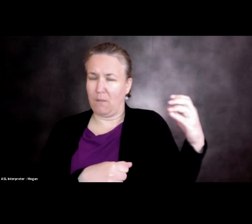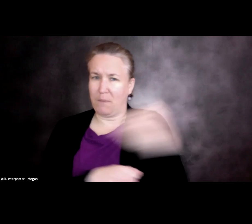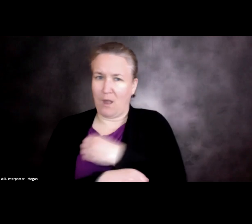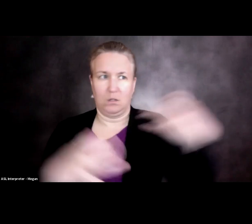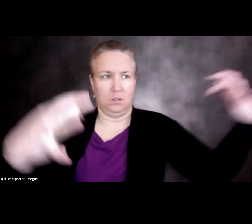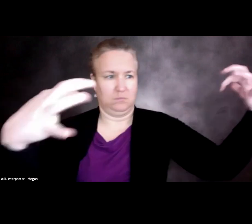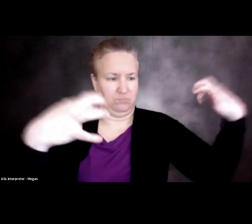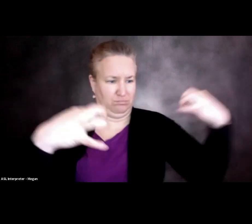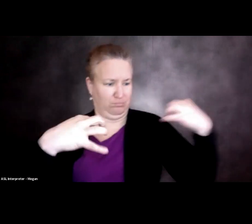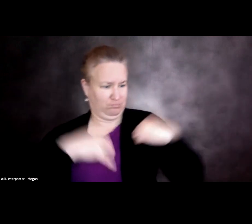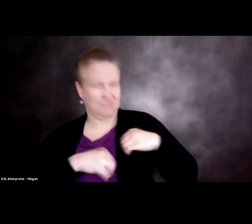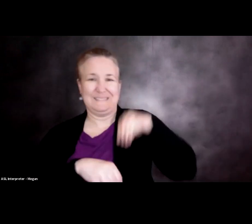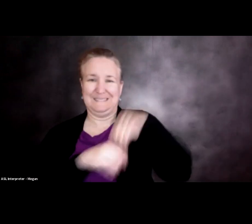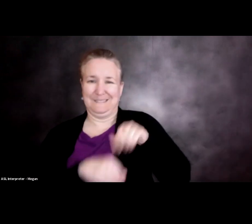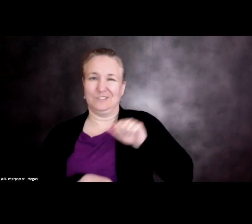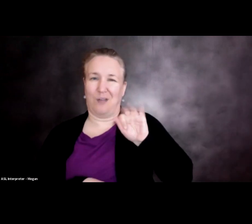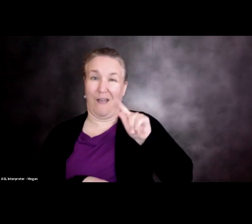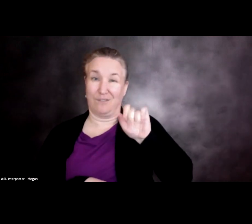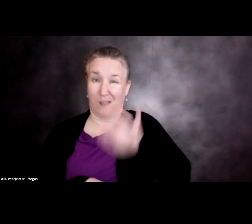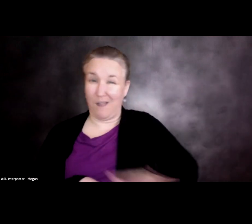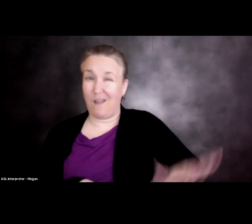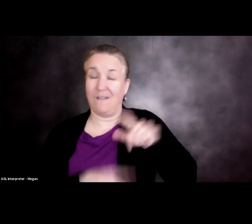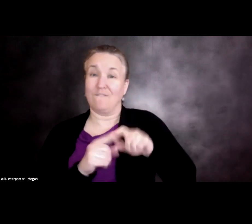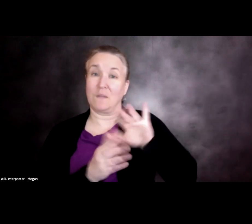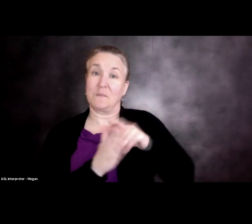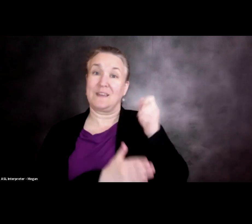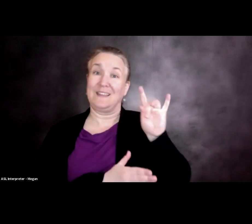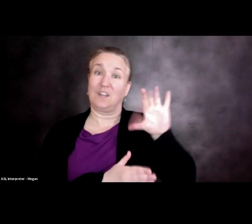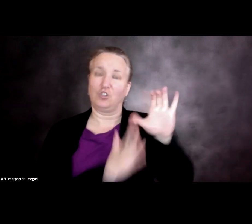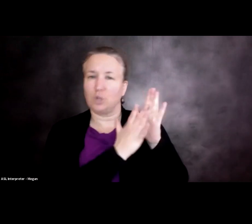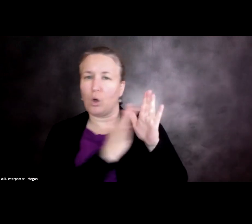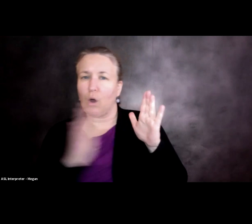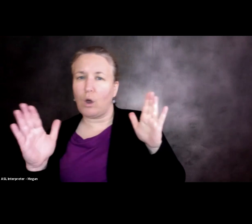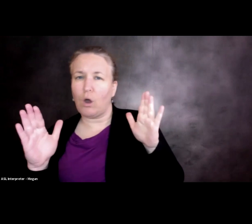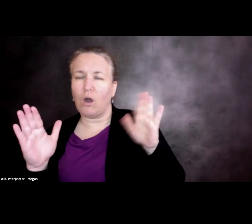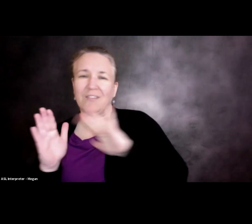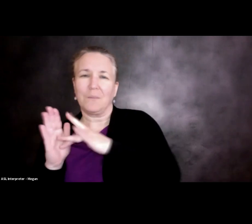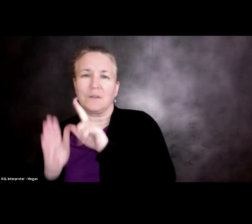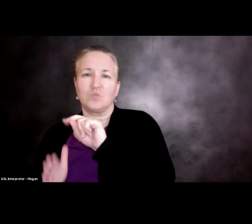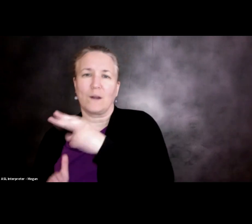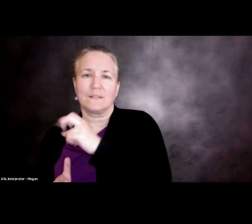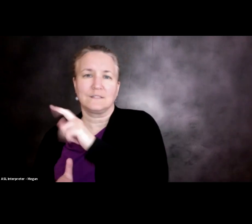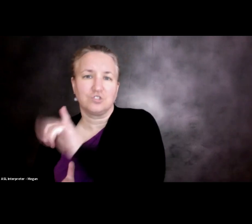into Africa from the mid 1800s into the mid 20th century.